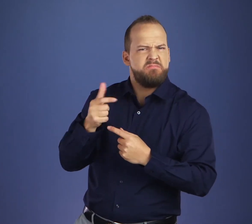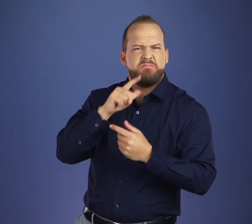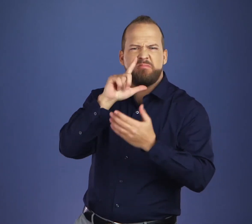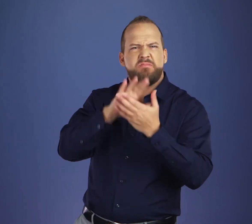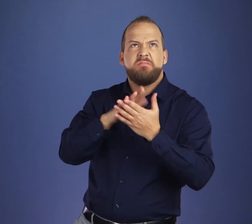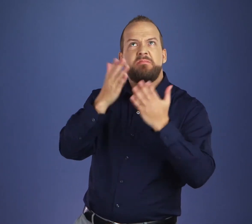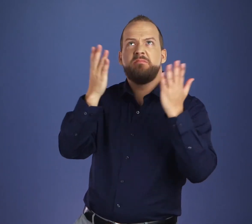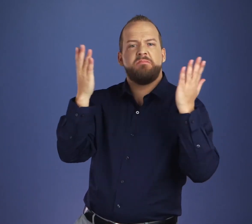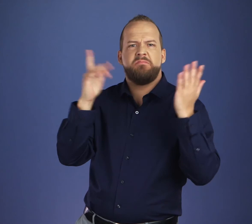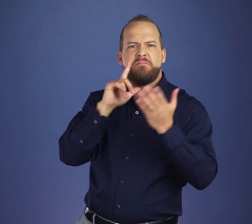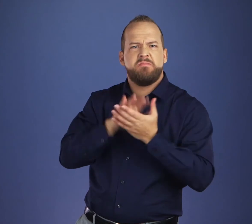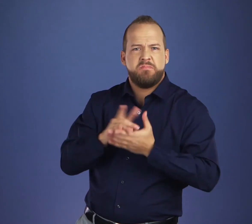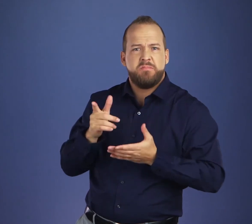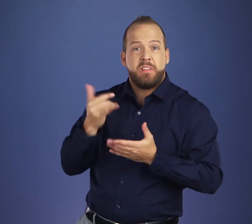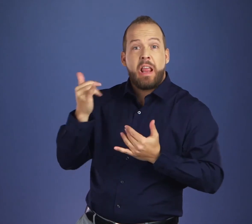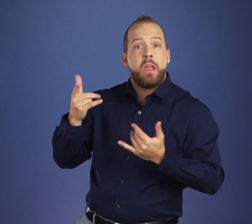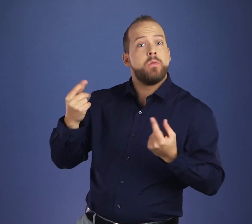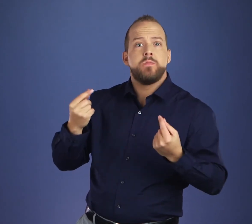Ed was an atheist.